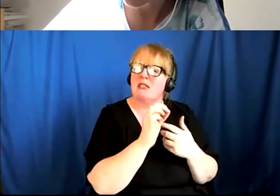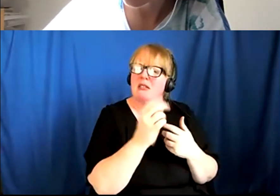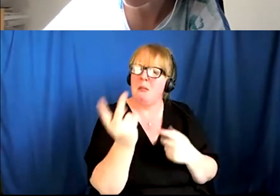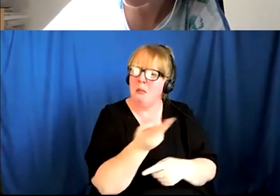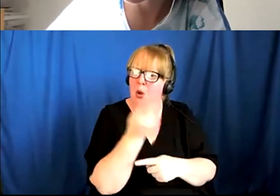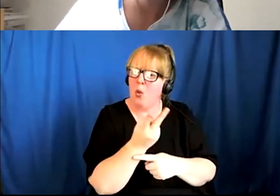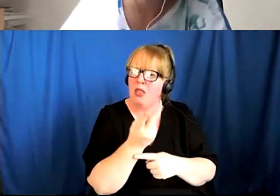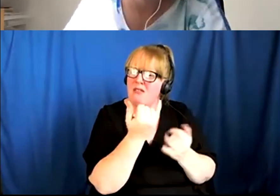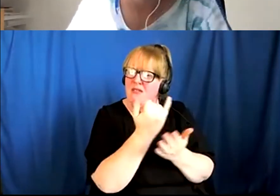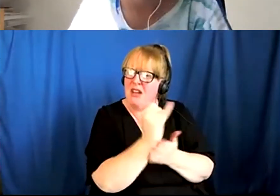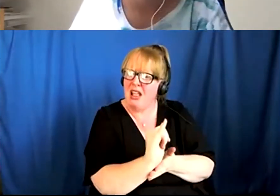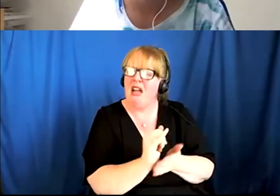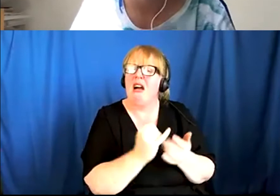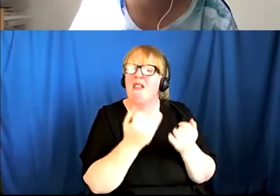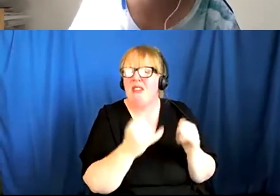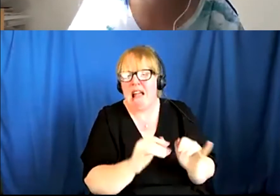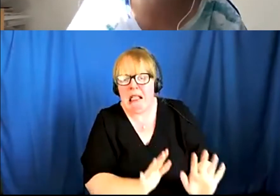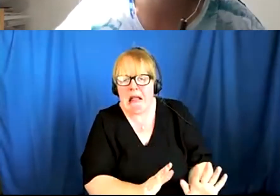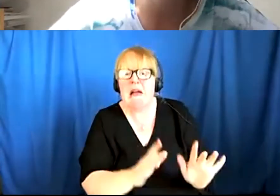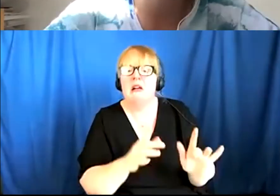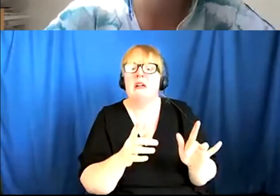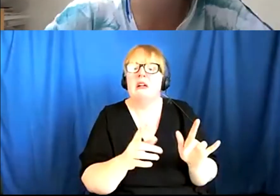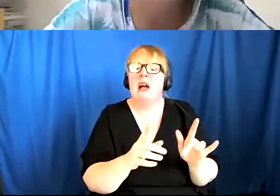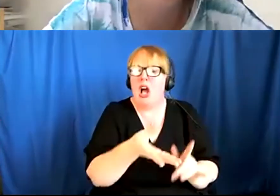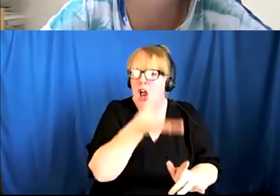If you had a case where you found yourself in a situation where you had to